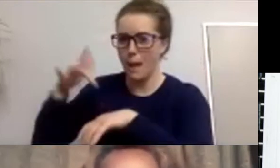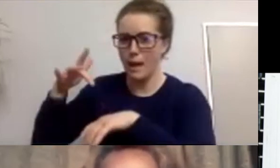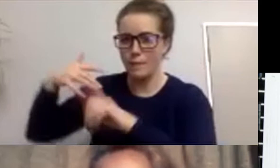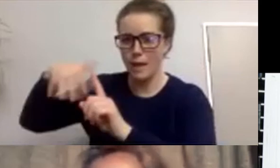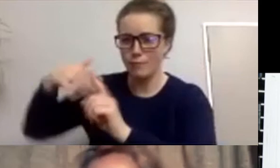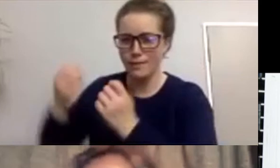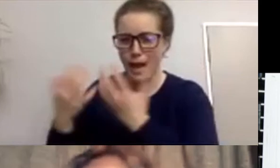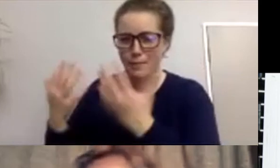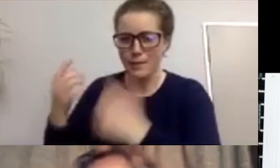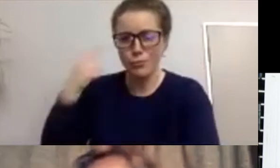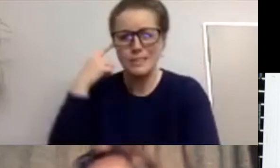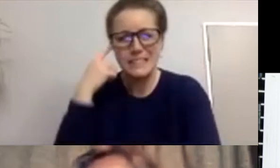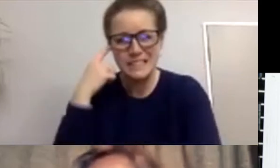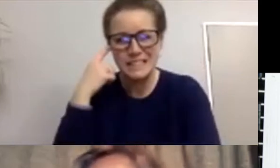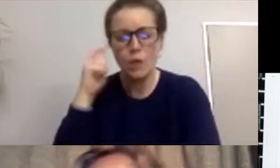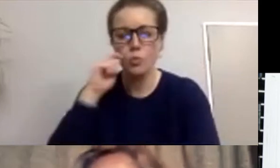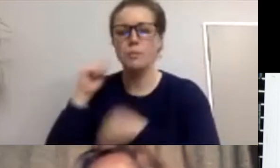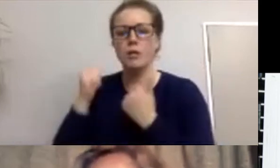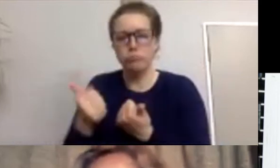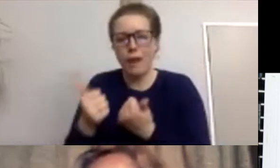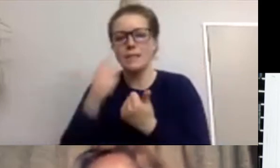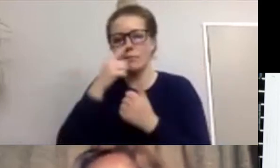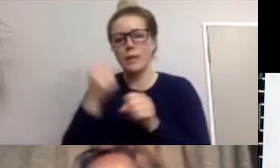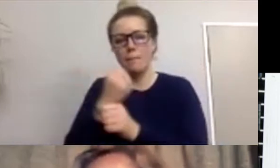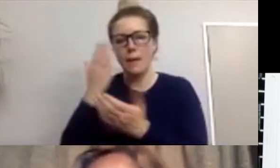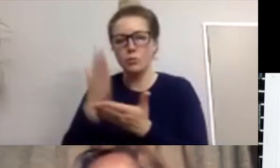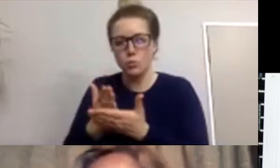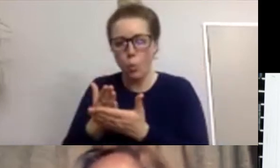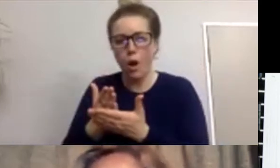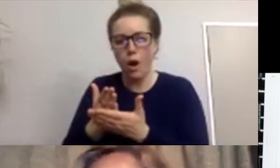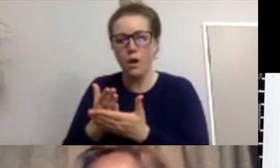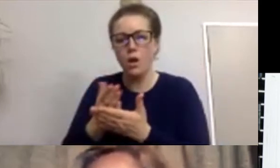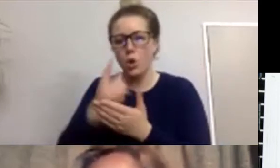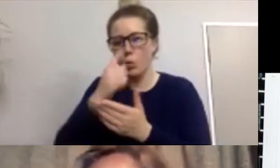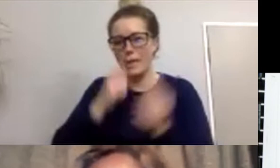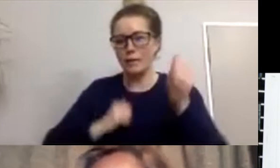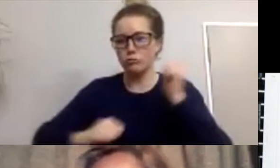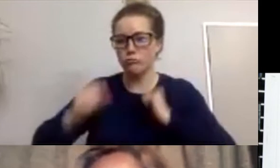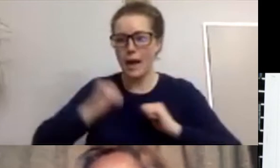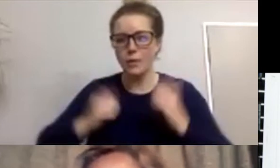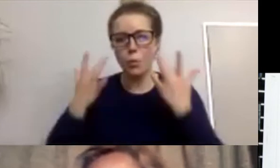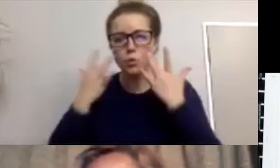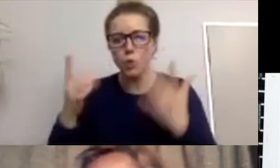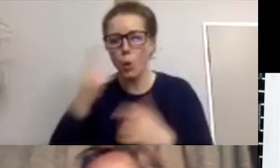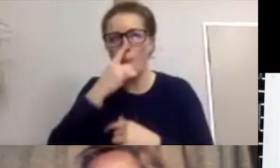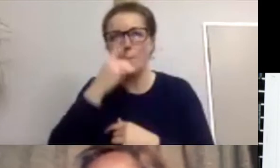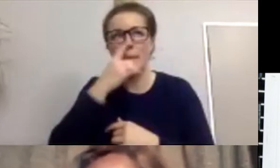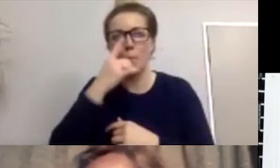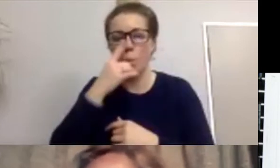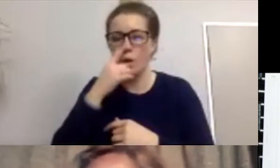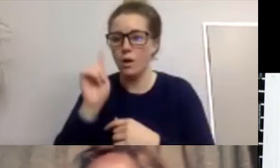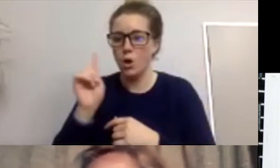So I thought it would be great if we can show the people what the terms of ballet are